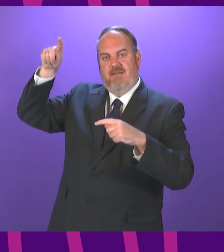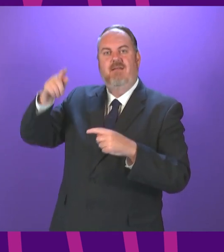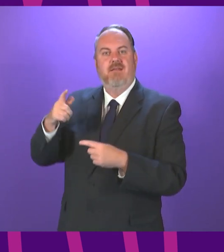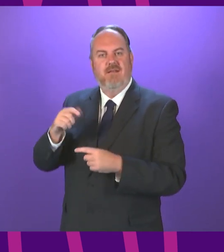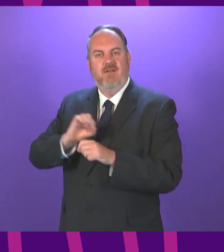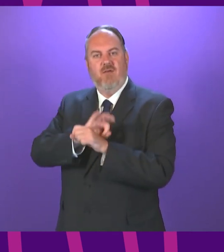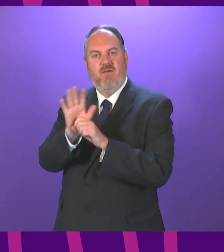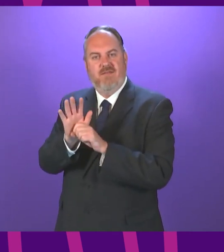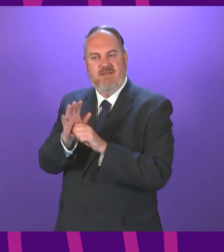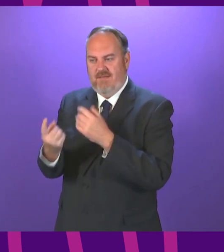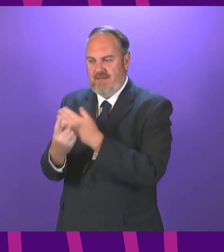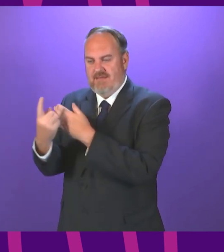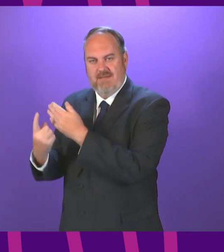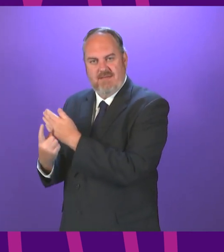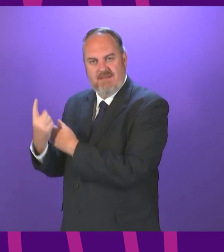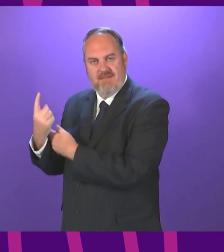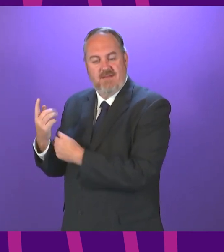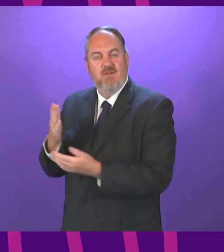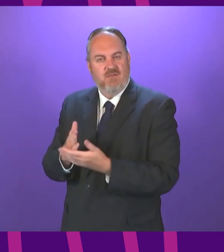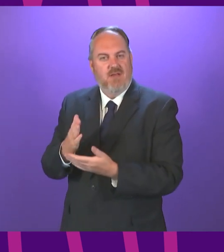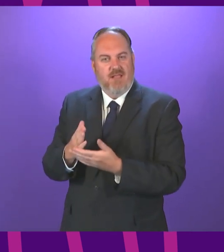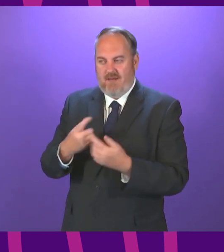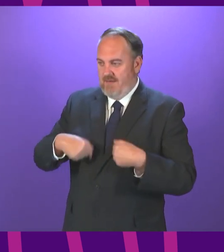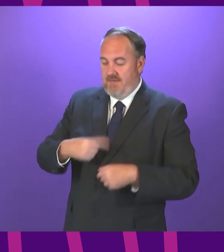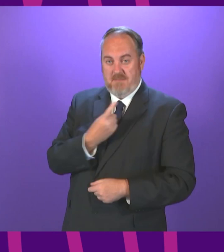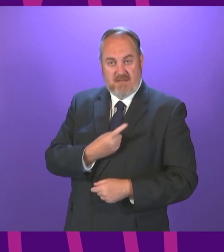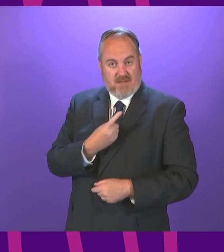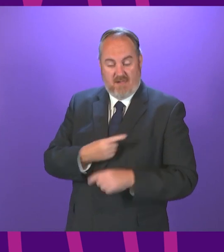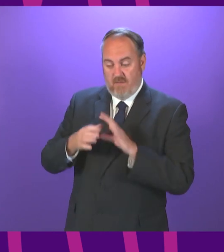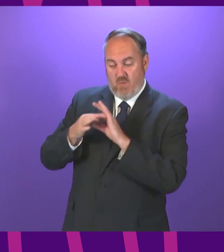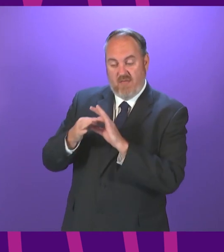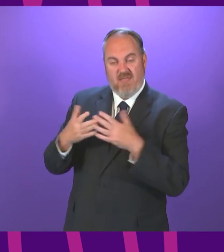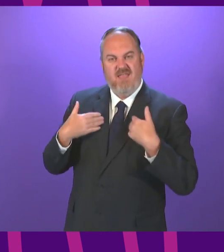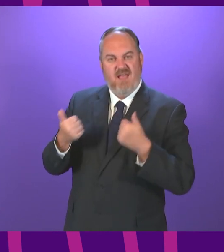Those are important issues that I and the health secretary in particular keep abreast of every